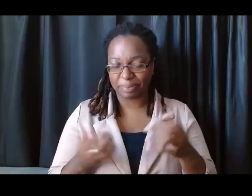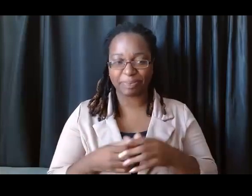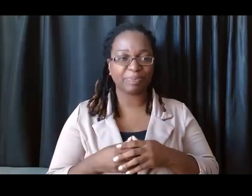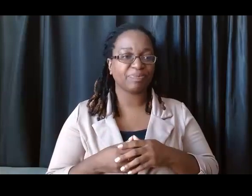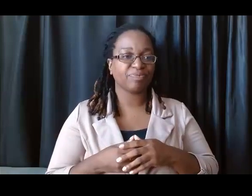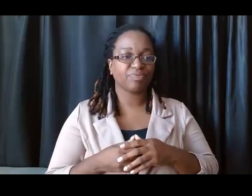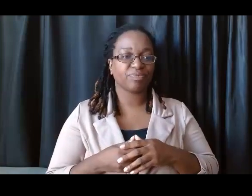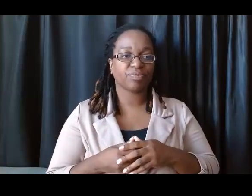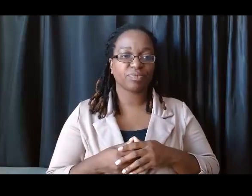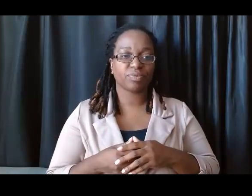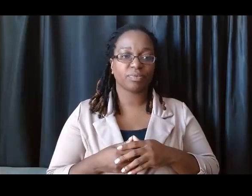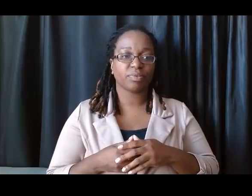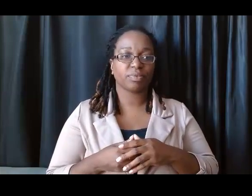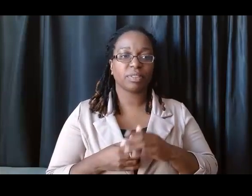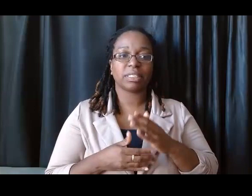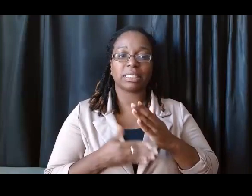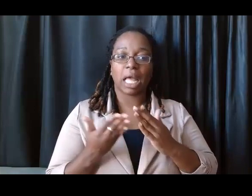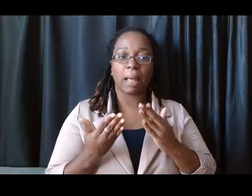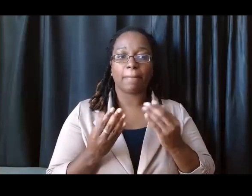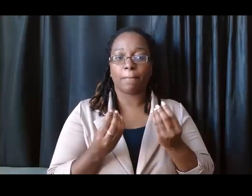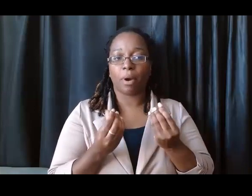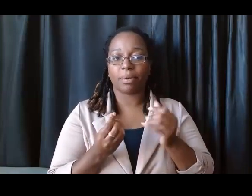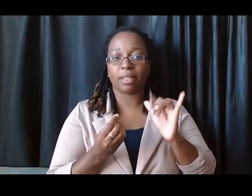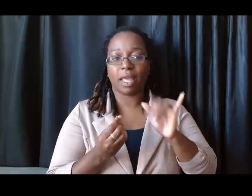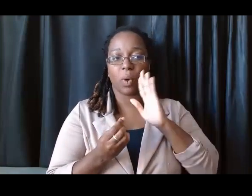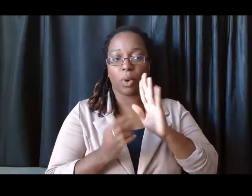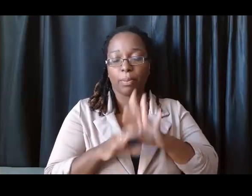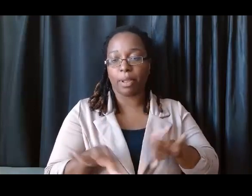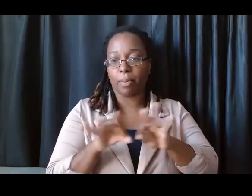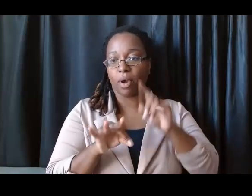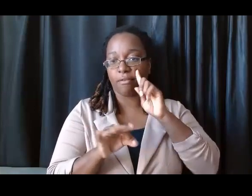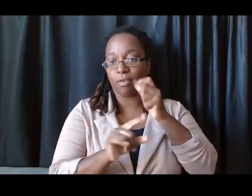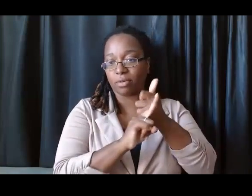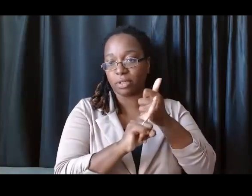rural property is essential to self-support, which excludes assets in a trade or business,